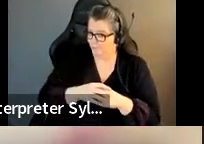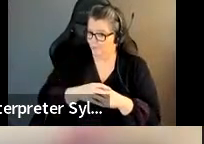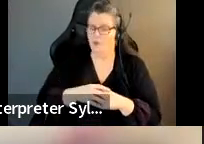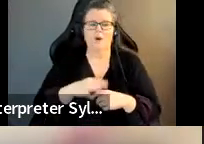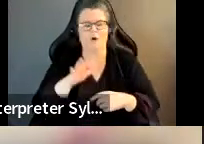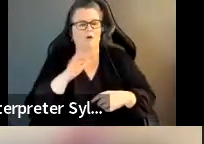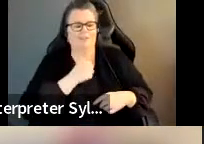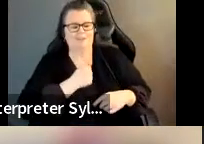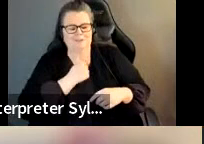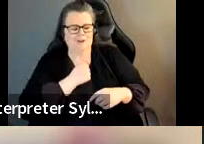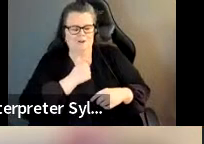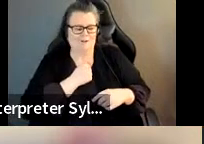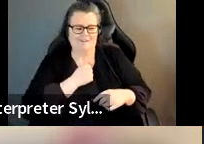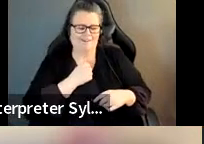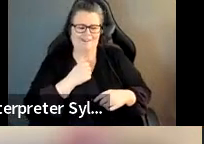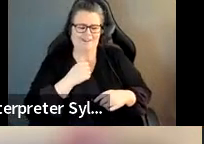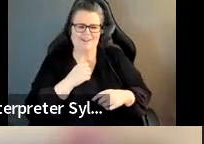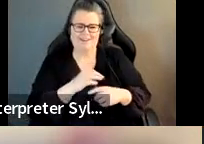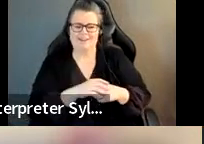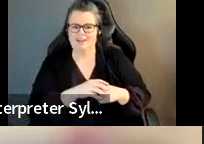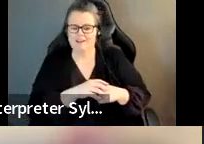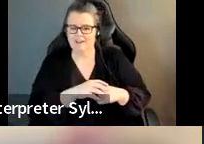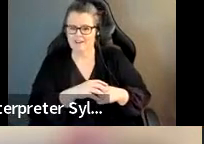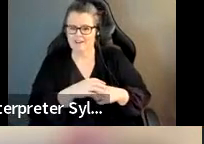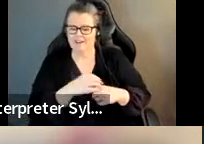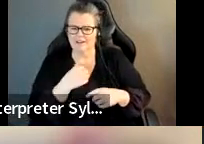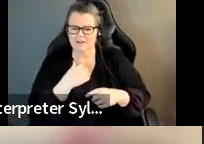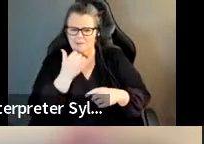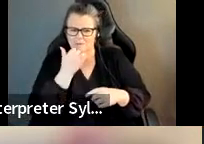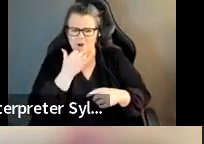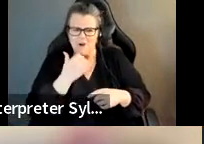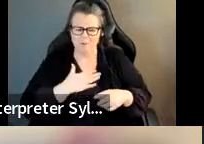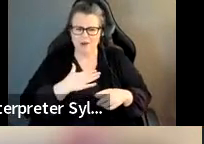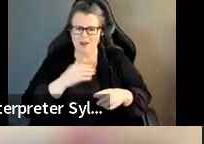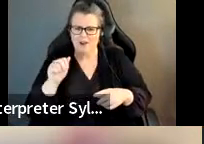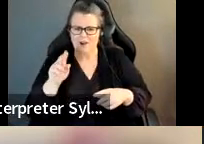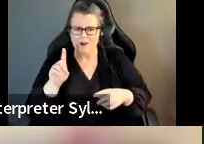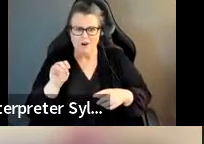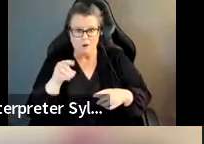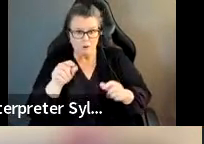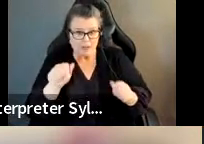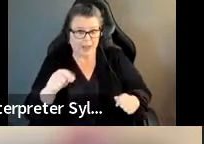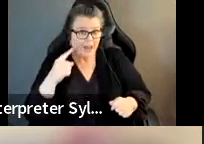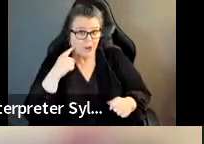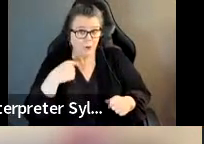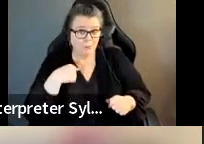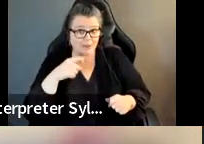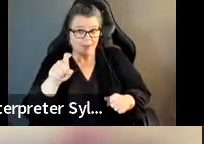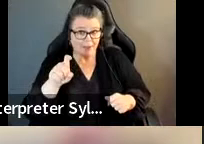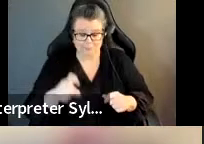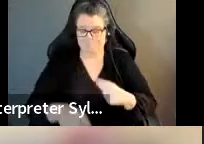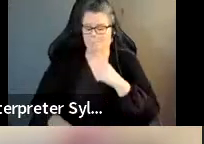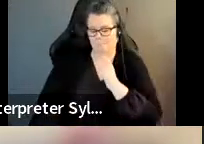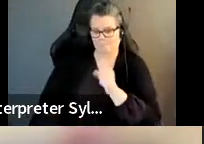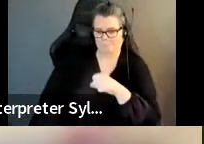There, we had to get the audio working there. You can hear me okay. Bobby Stinnette: Yep. You're okay.